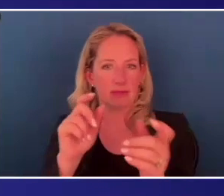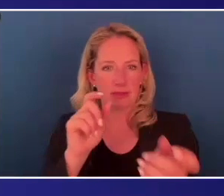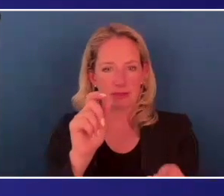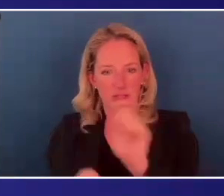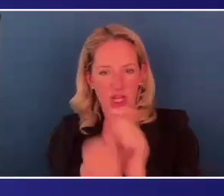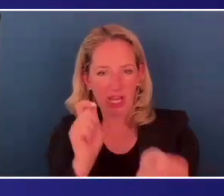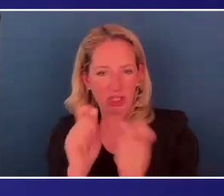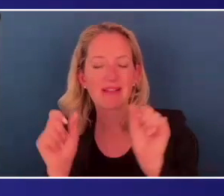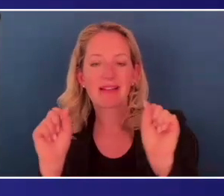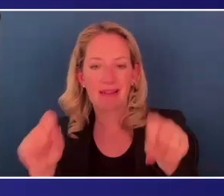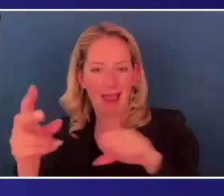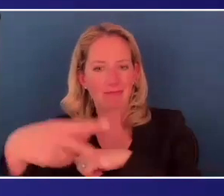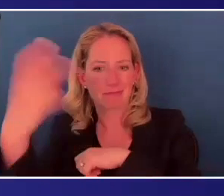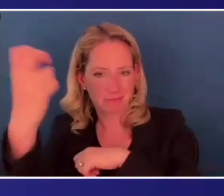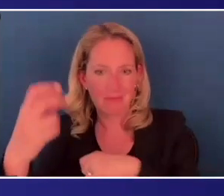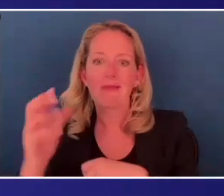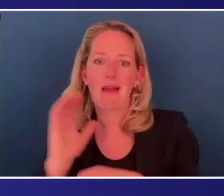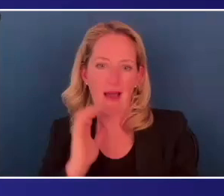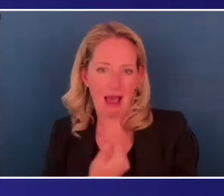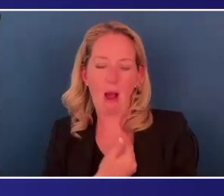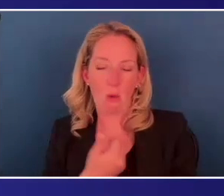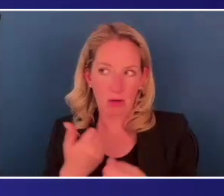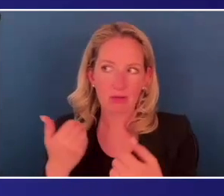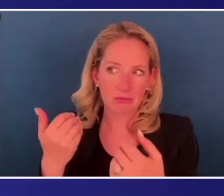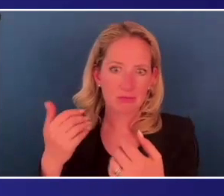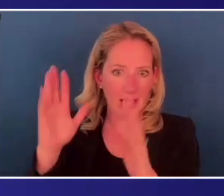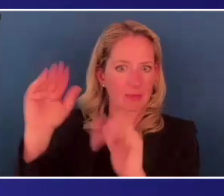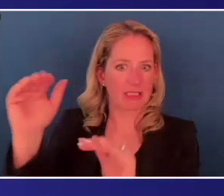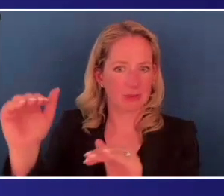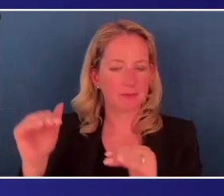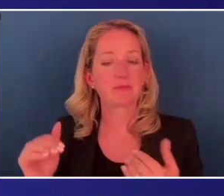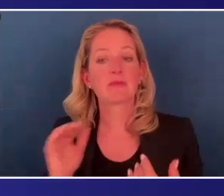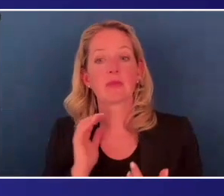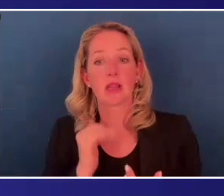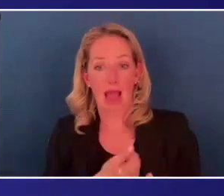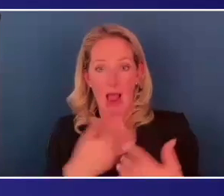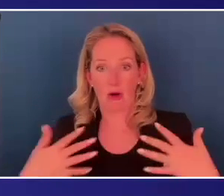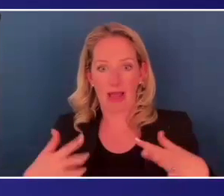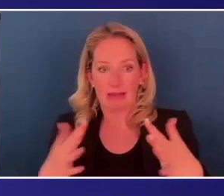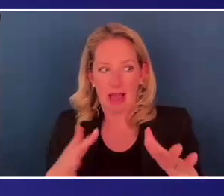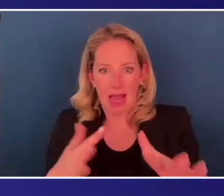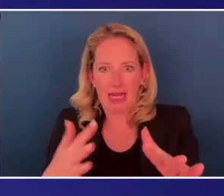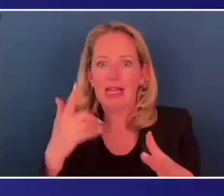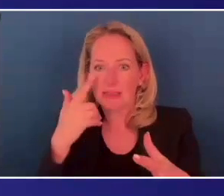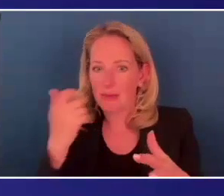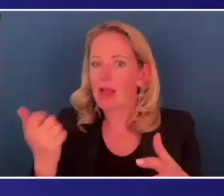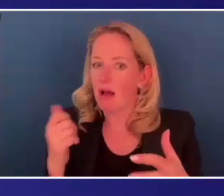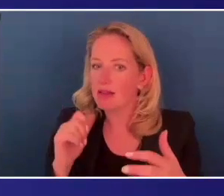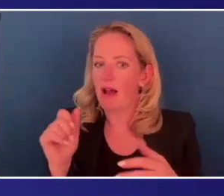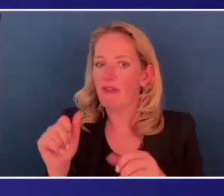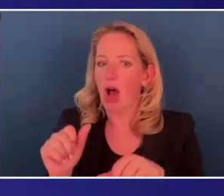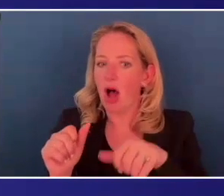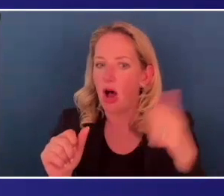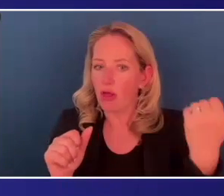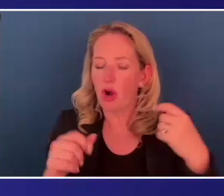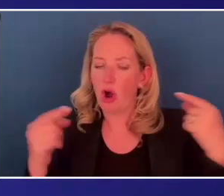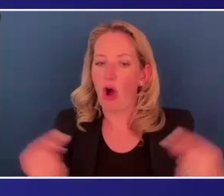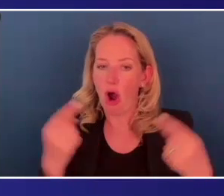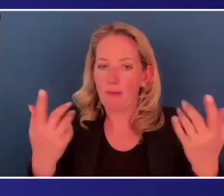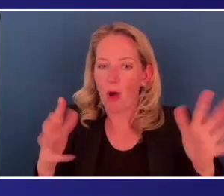Our anxiety over PSL is based in part on harm we have already suffered. Due to unprocessed applications and mistakes by loan services.